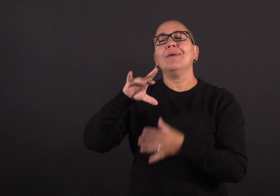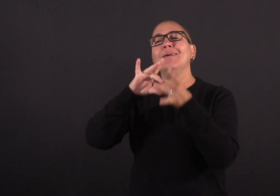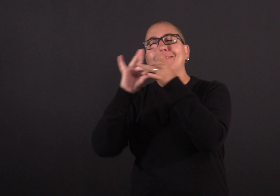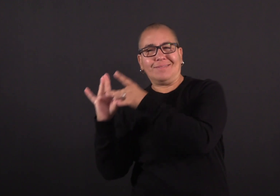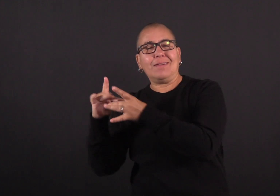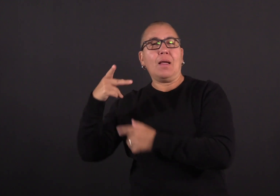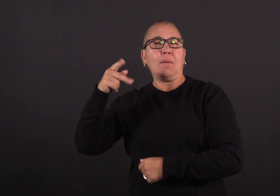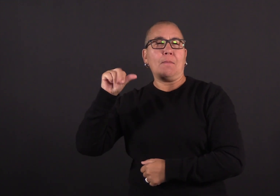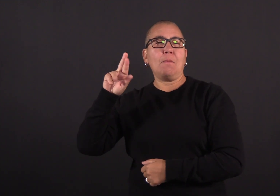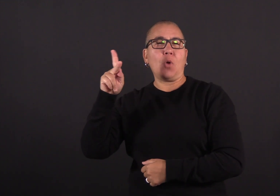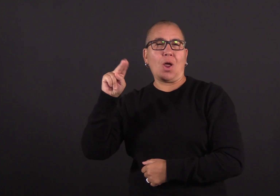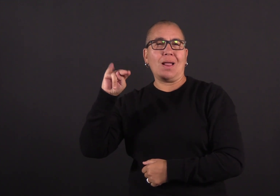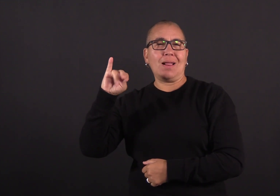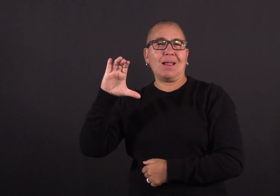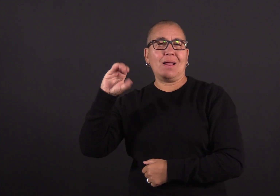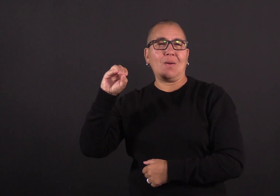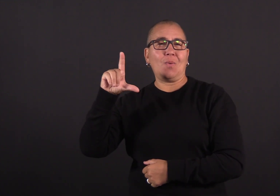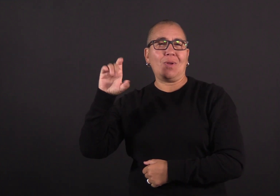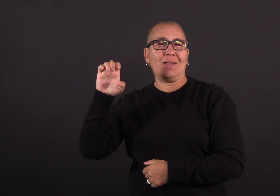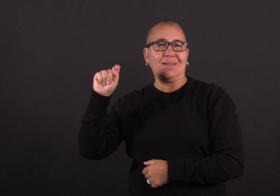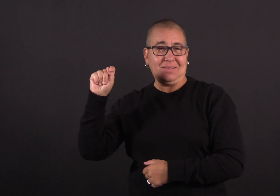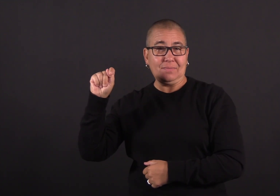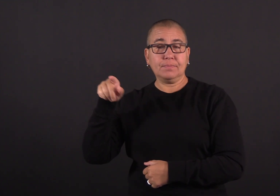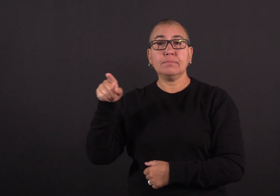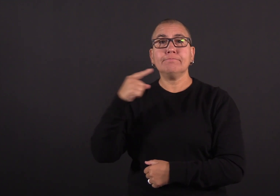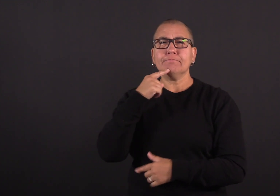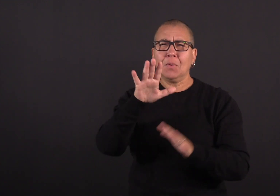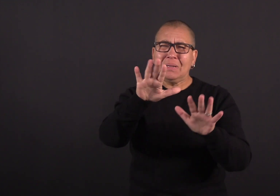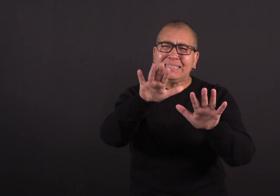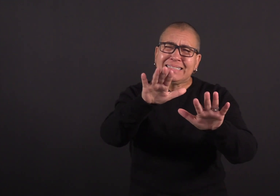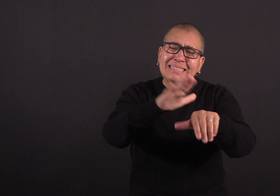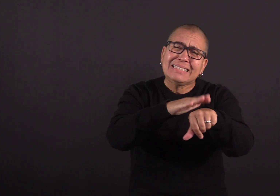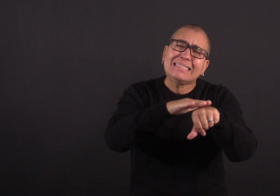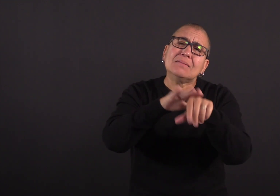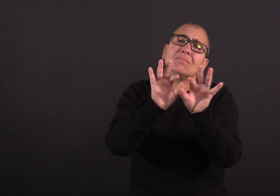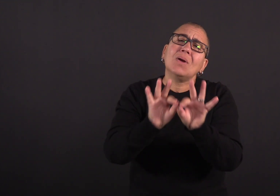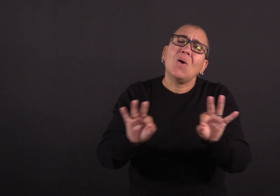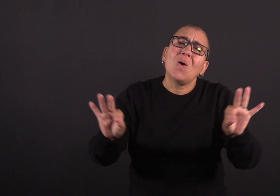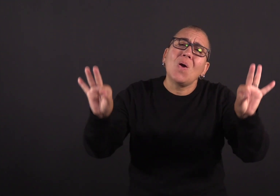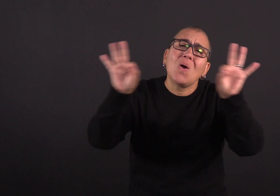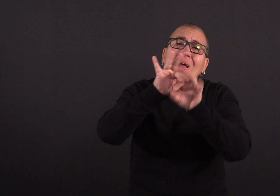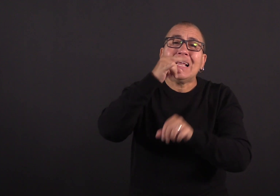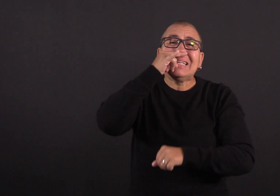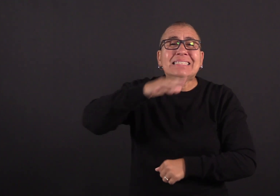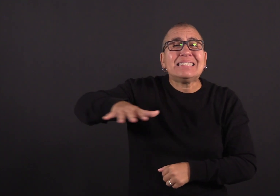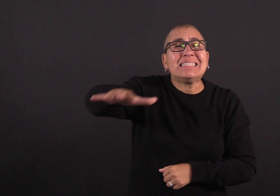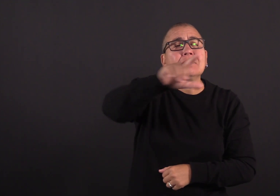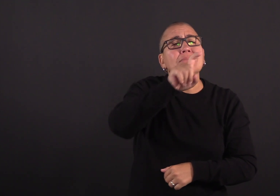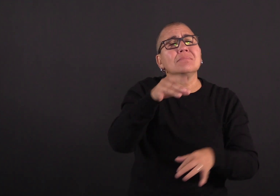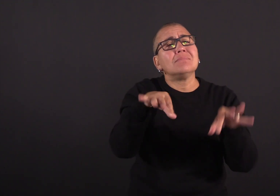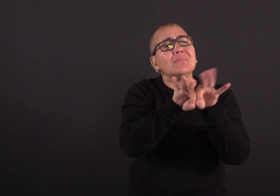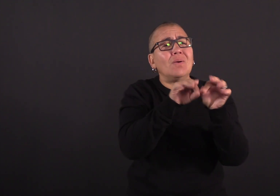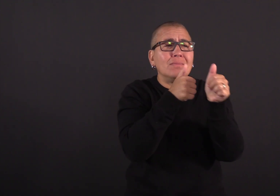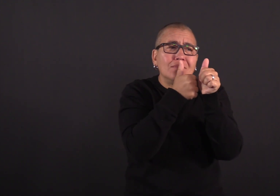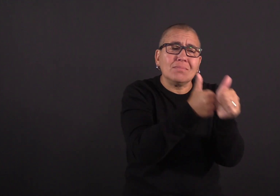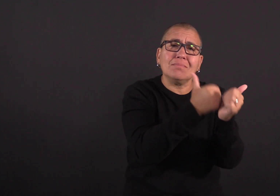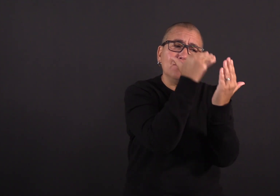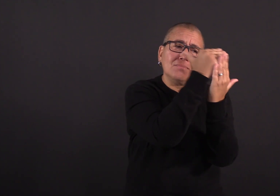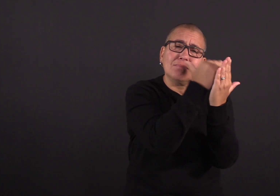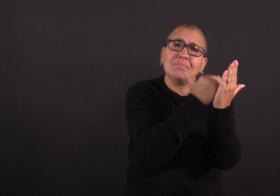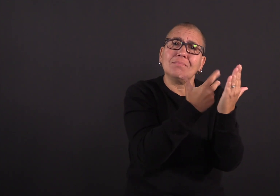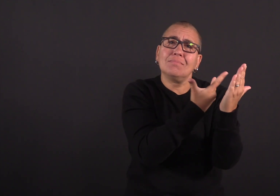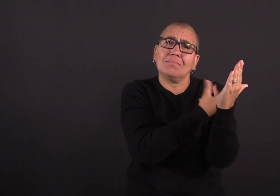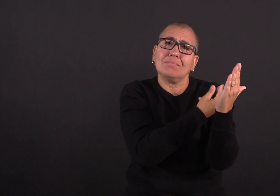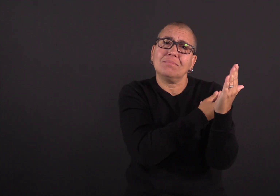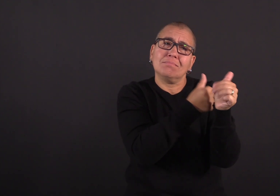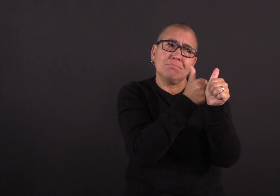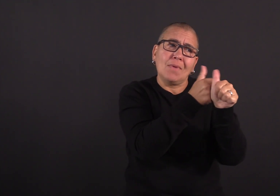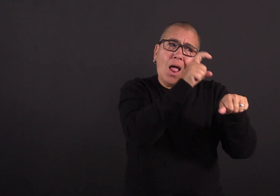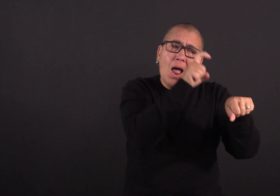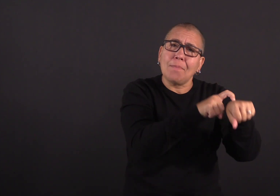new people and a lot of new germs. That’s one reason why Andrea Singh,